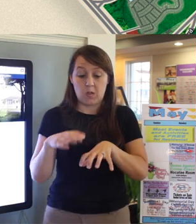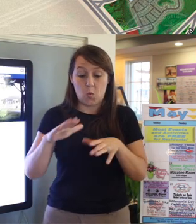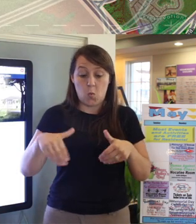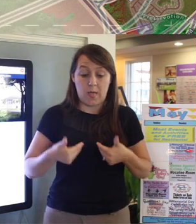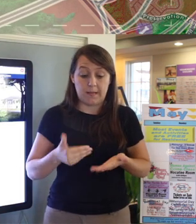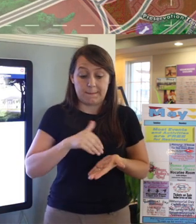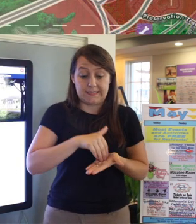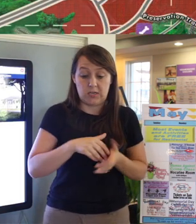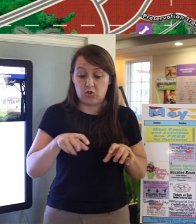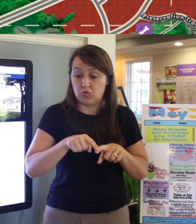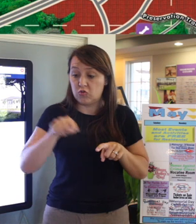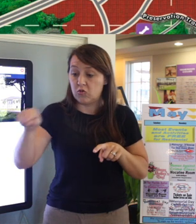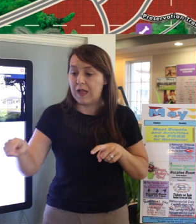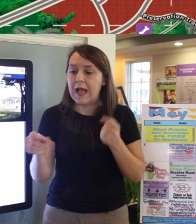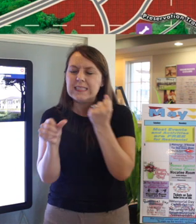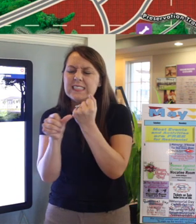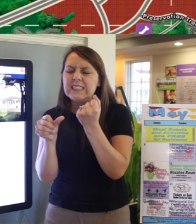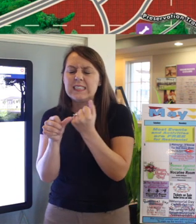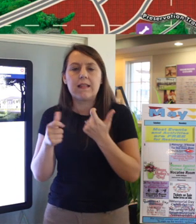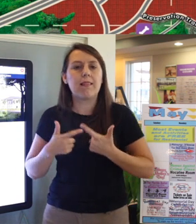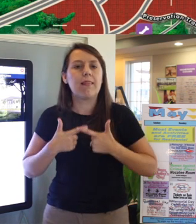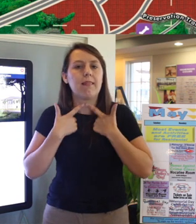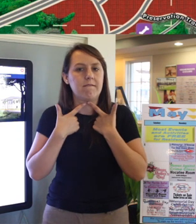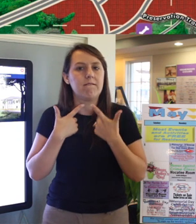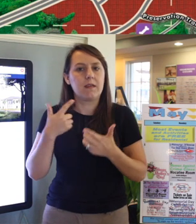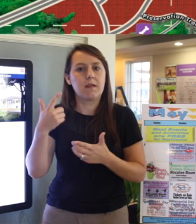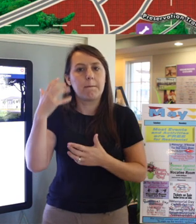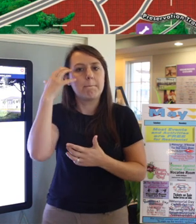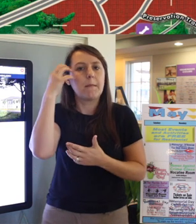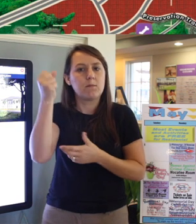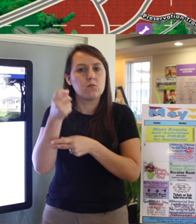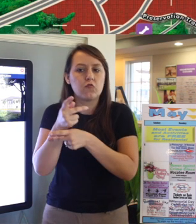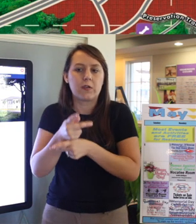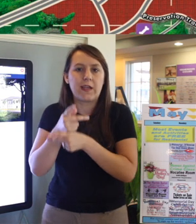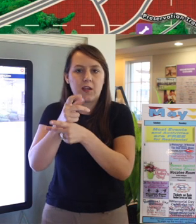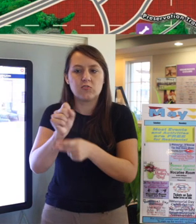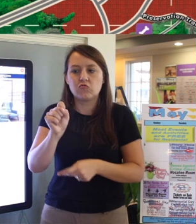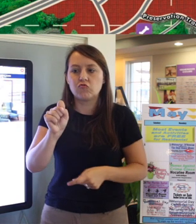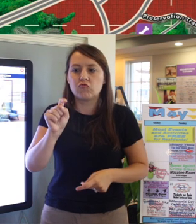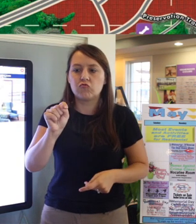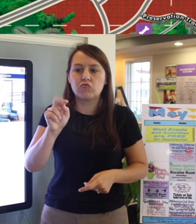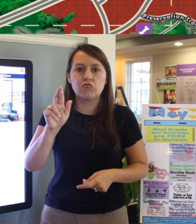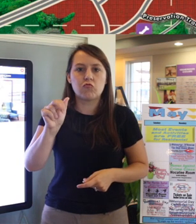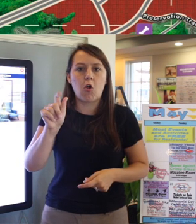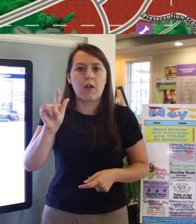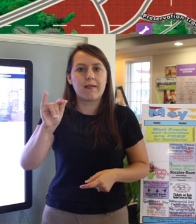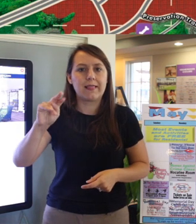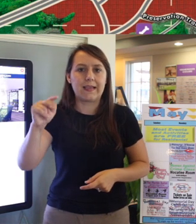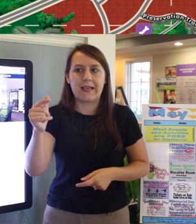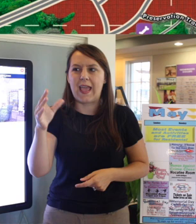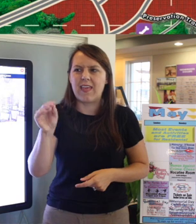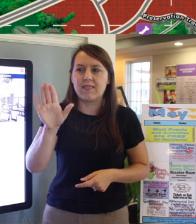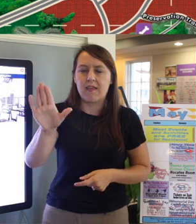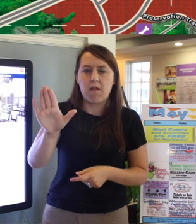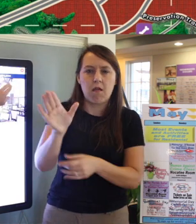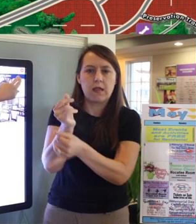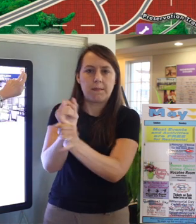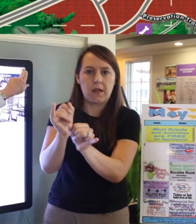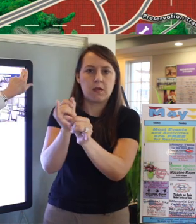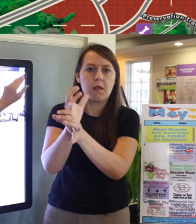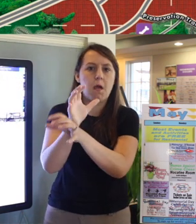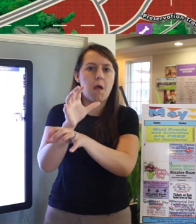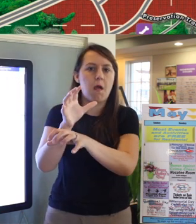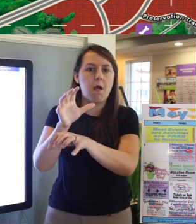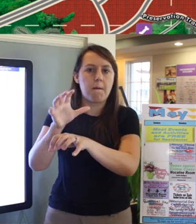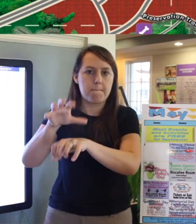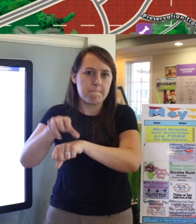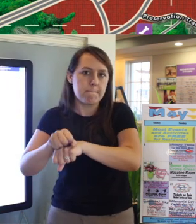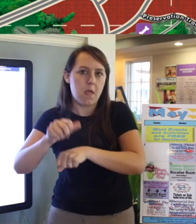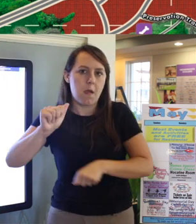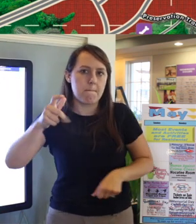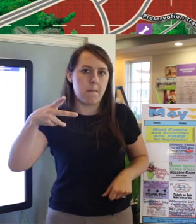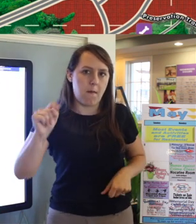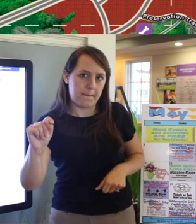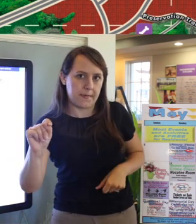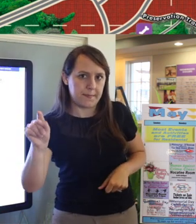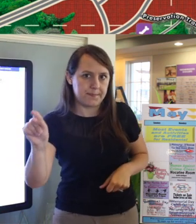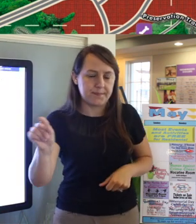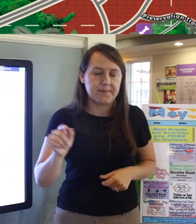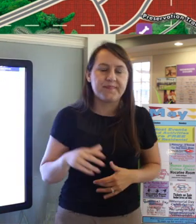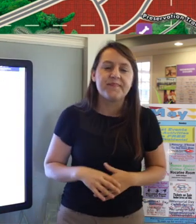is our assisted living memory care community Starling and their independent apartments